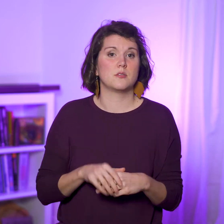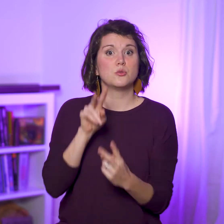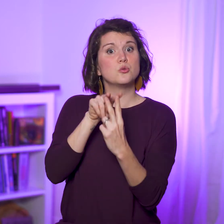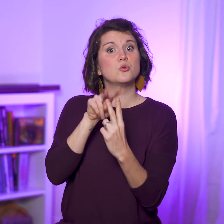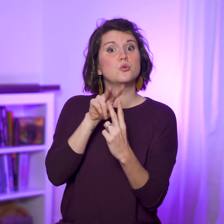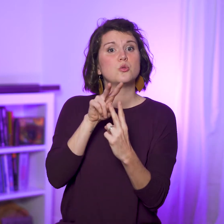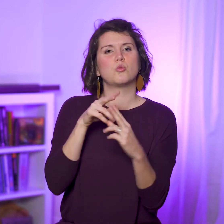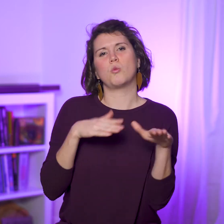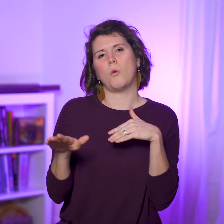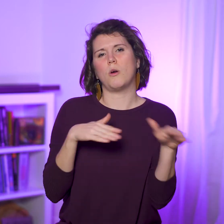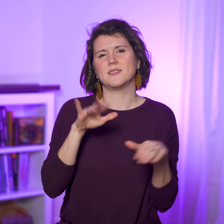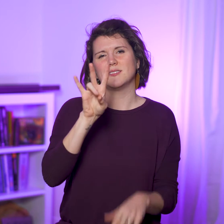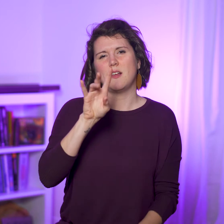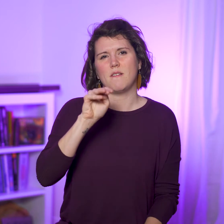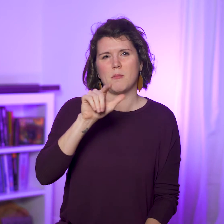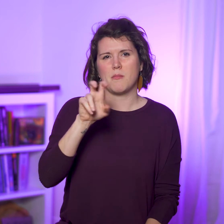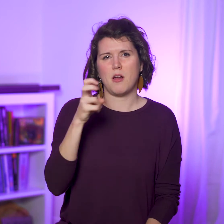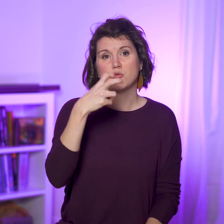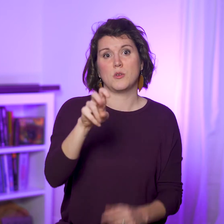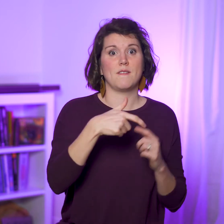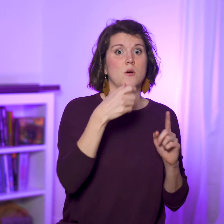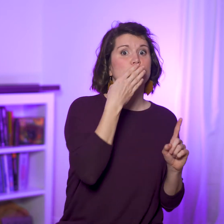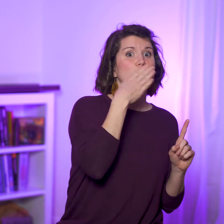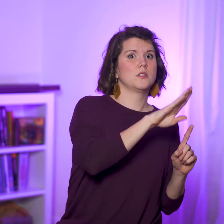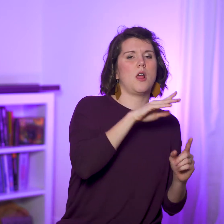Two of them are making the seven-mile trip from Jerusalem